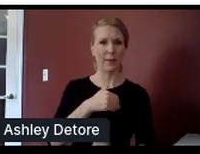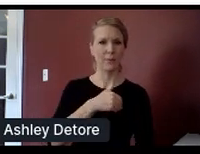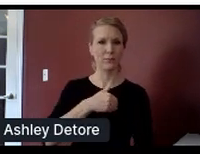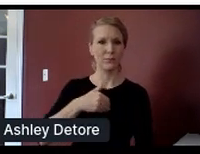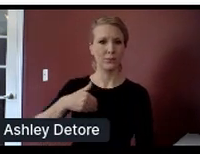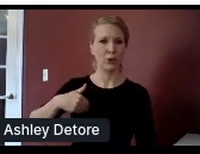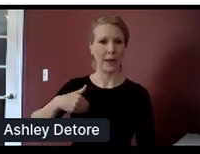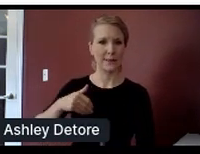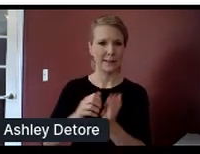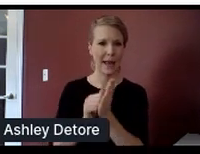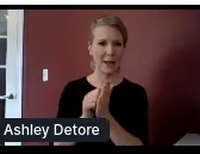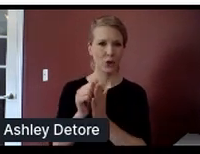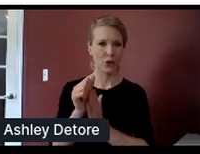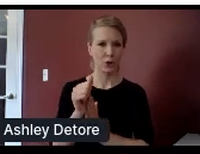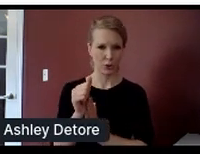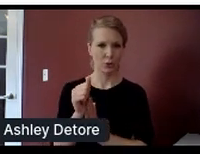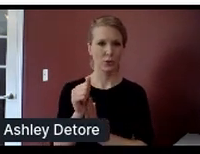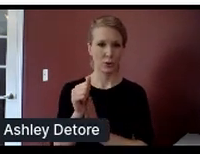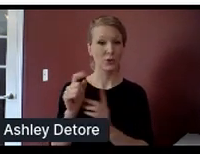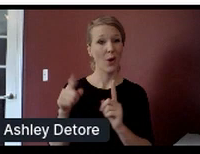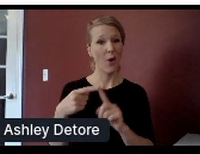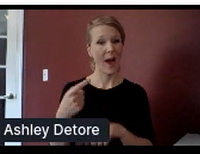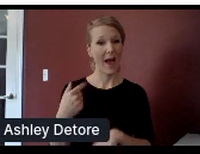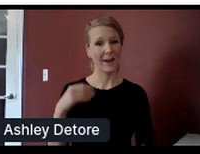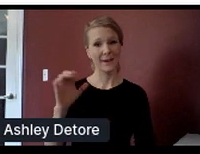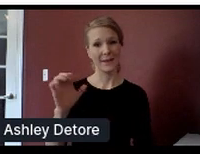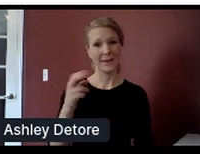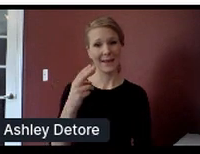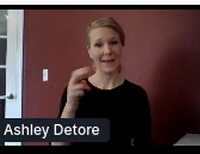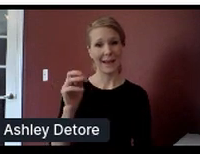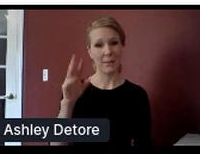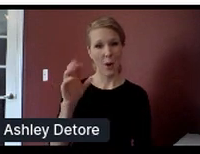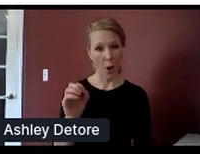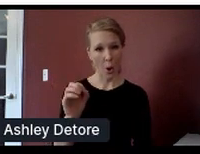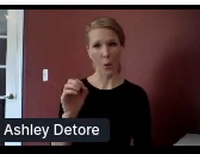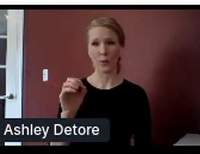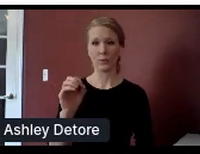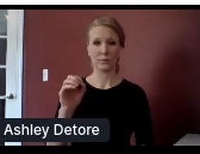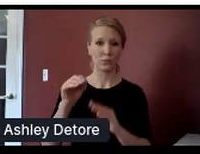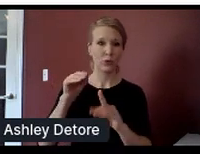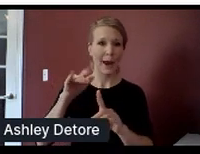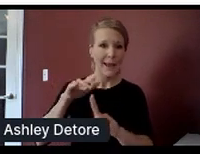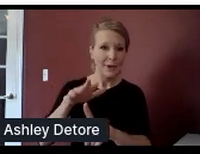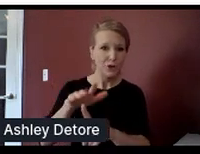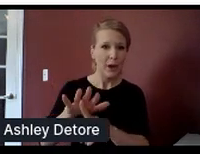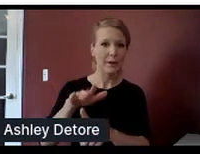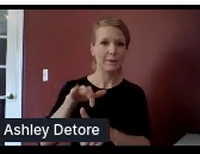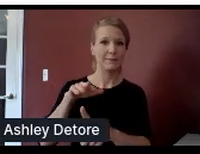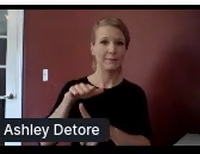After a year of chemotherapy and radiation, I was in--